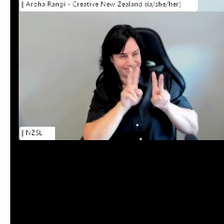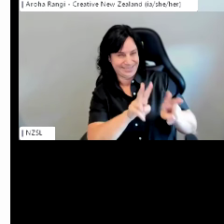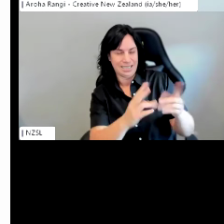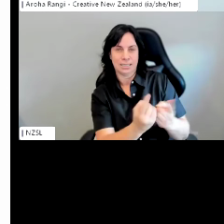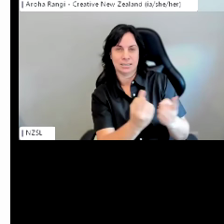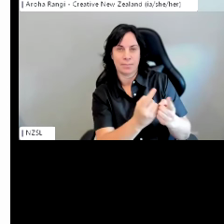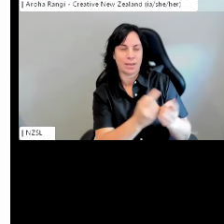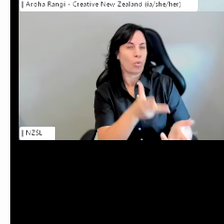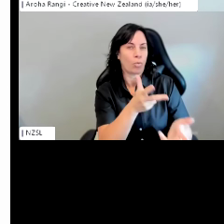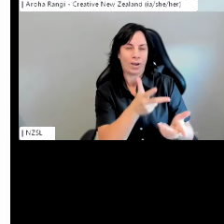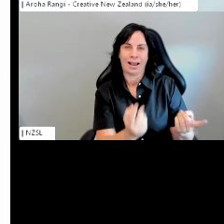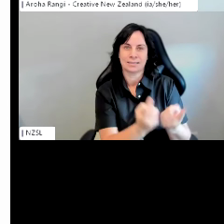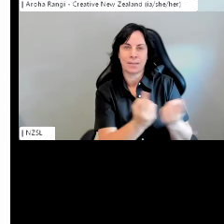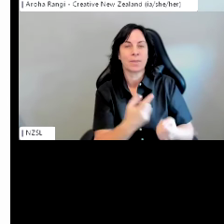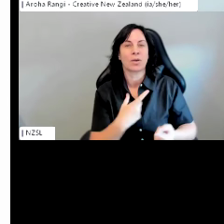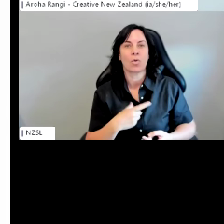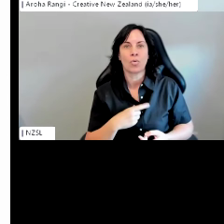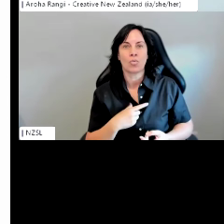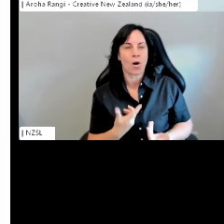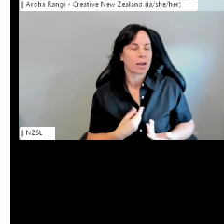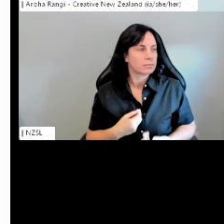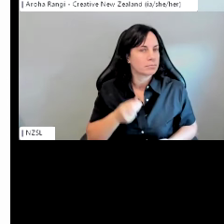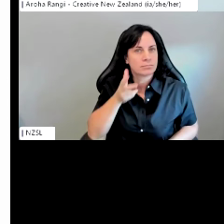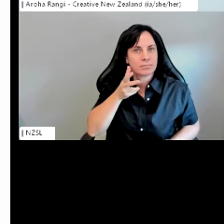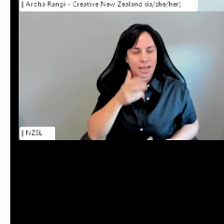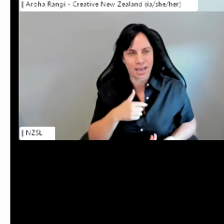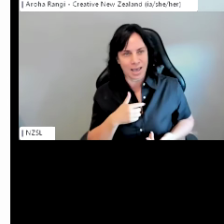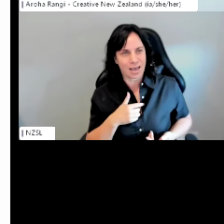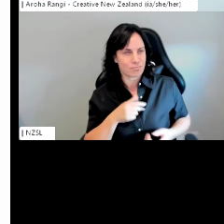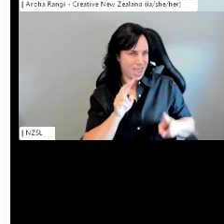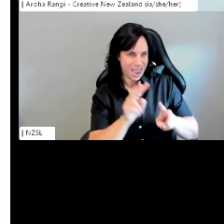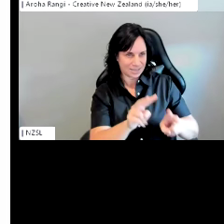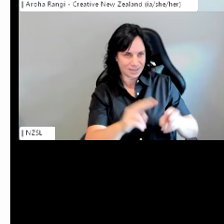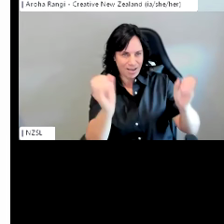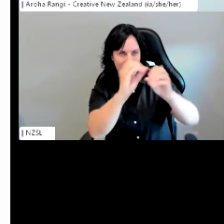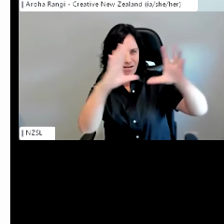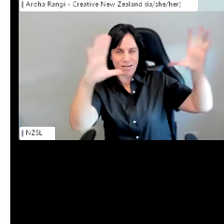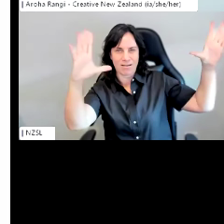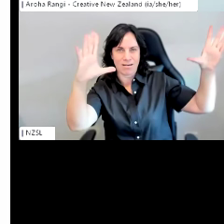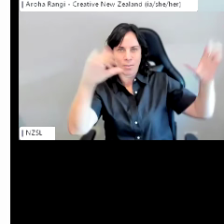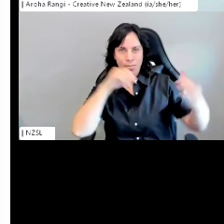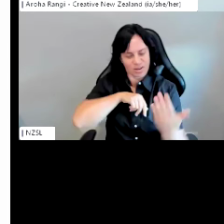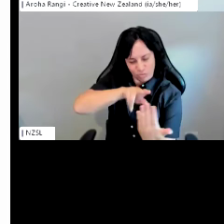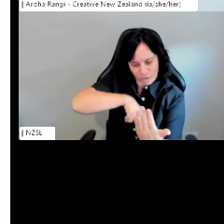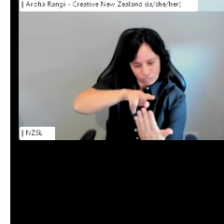for that is people can see and hear um what the event will be like and they can also see and hear